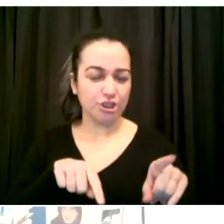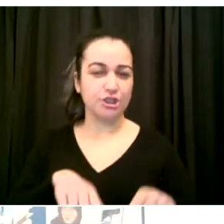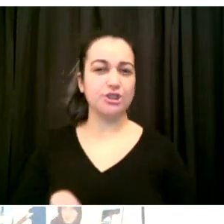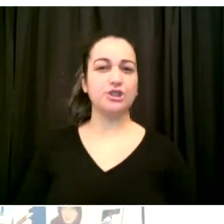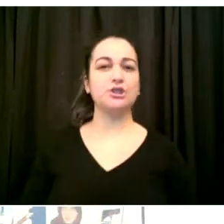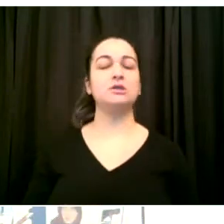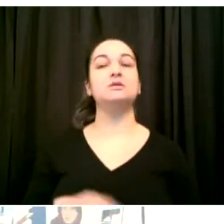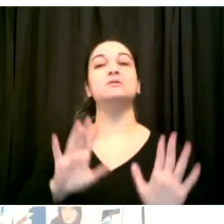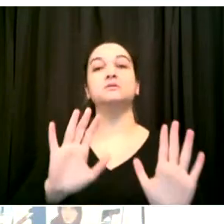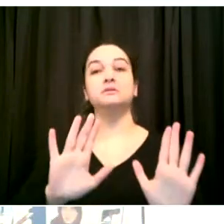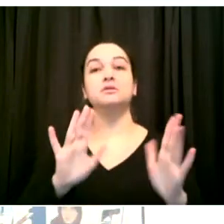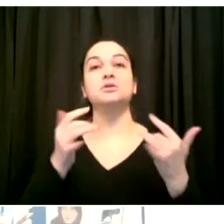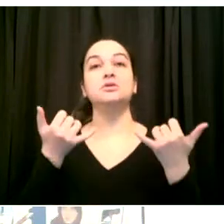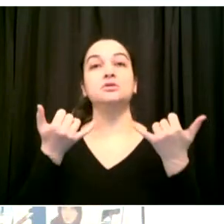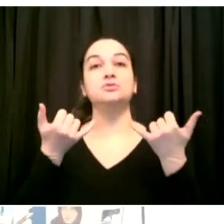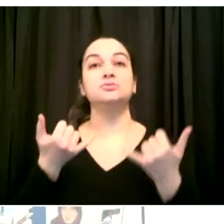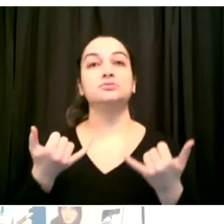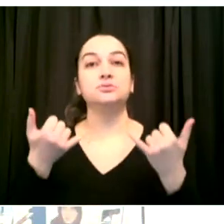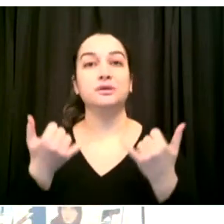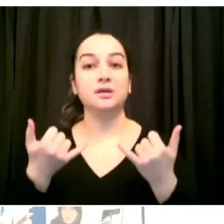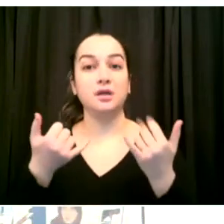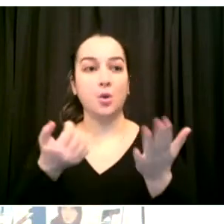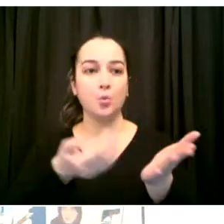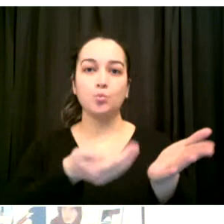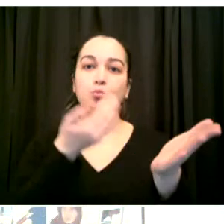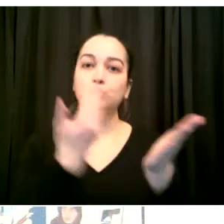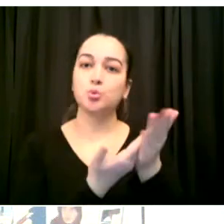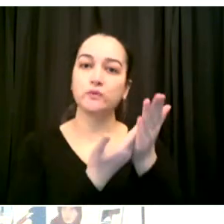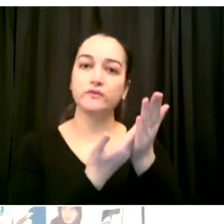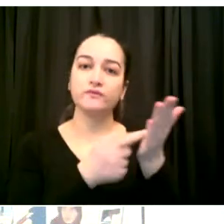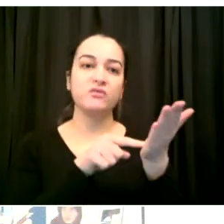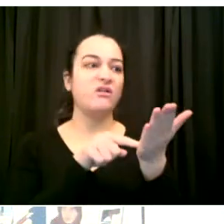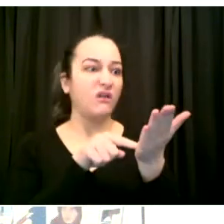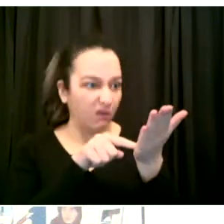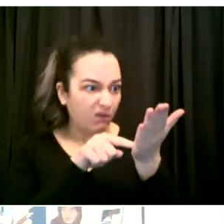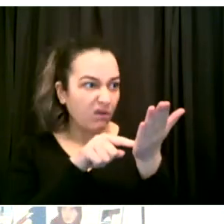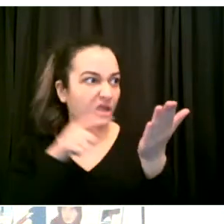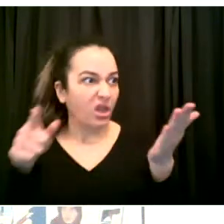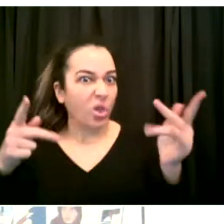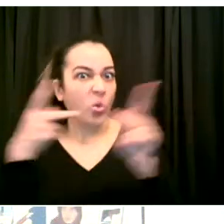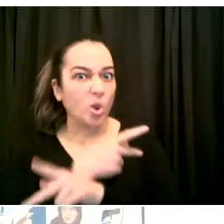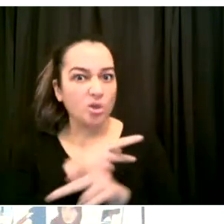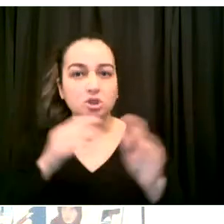ANSWER SPECIFIC QUESTIONS FIRST, NO, WE DON'T HAVE ANY